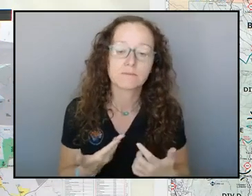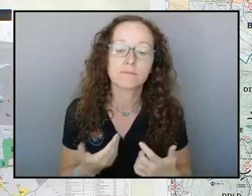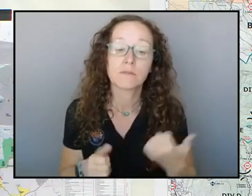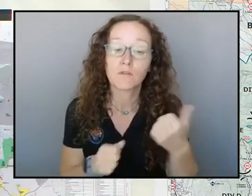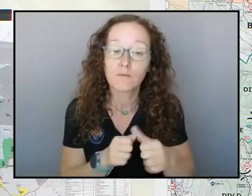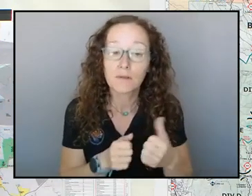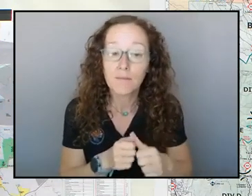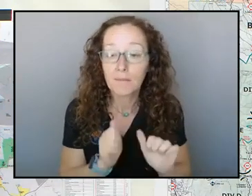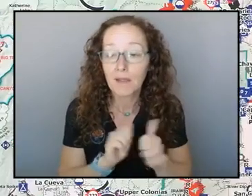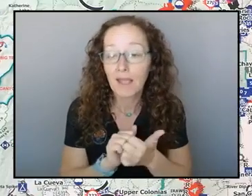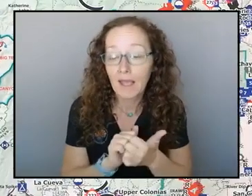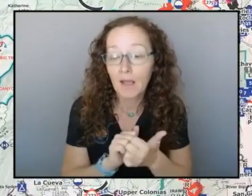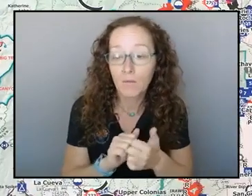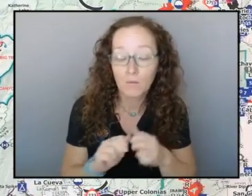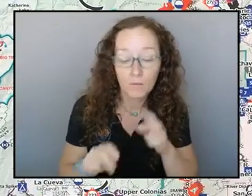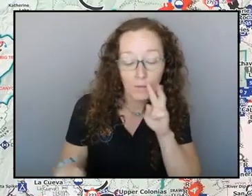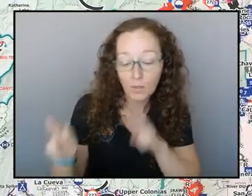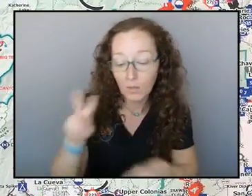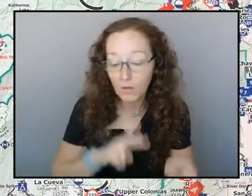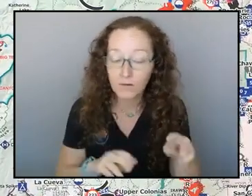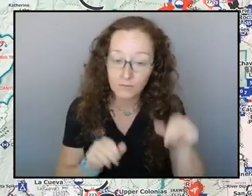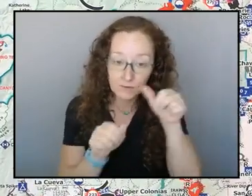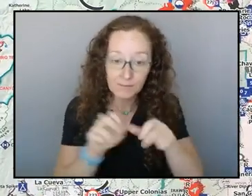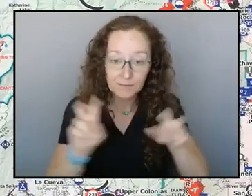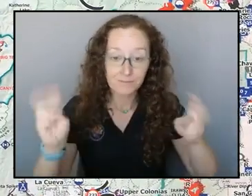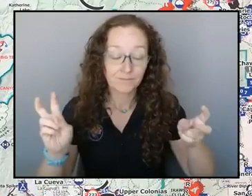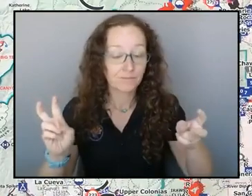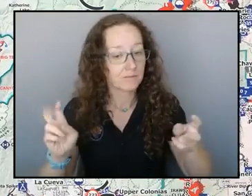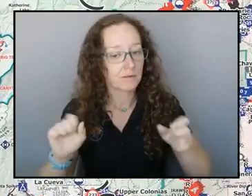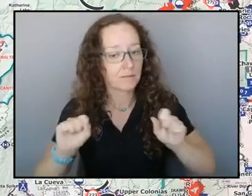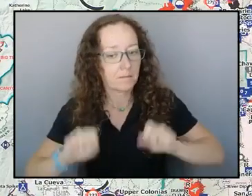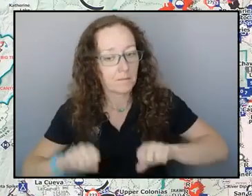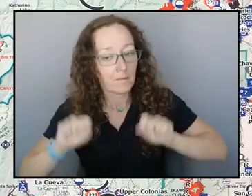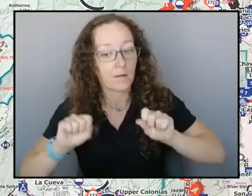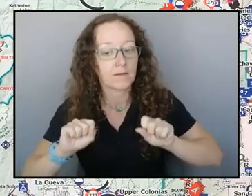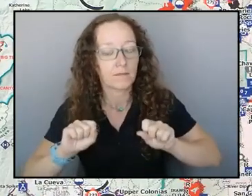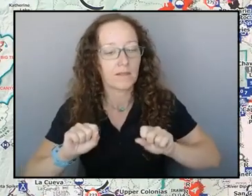Rainfall". That has to do with seeing widespread enough